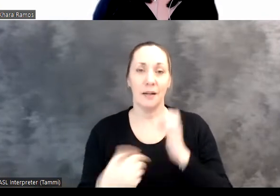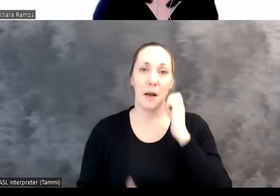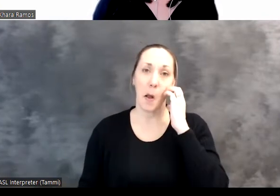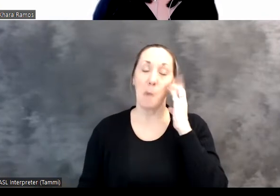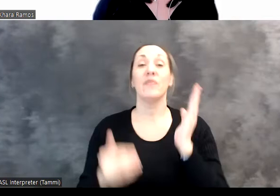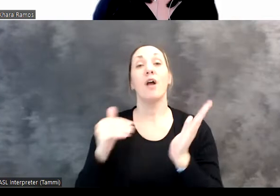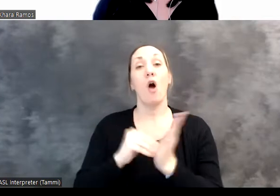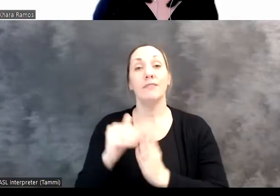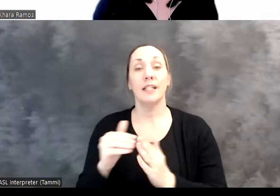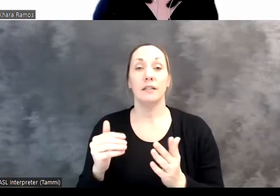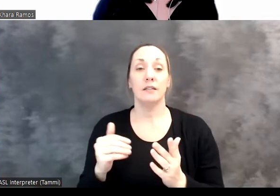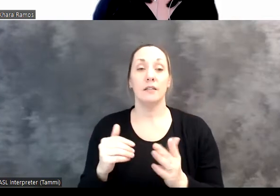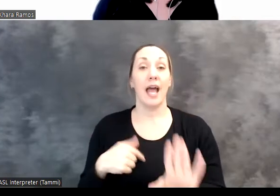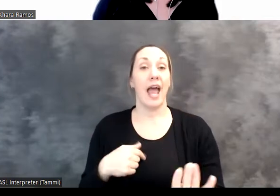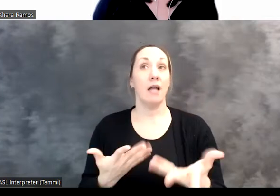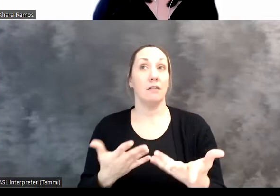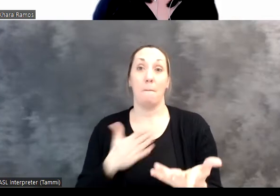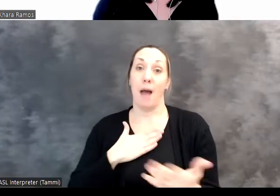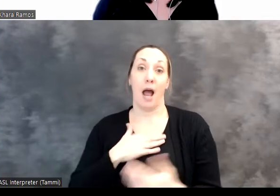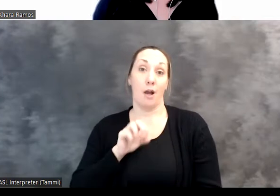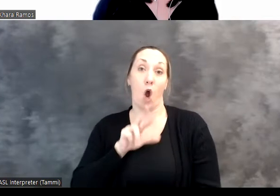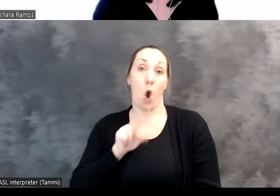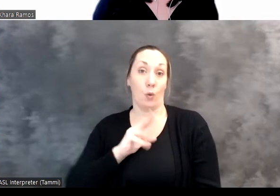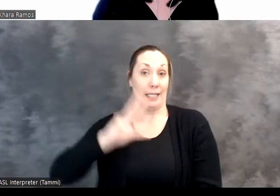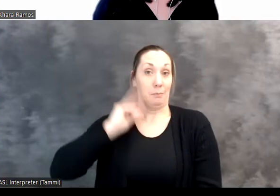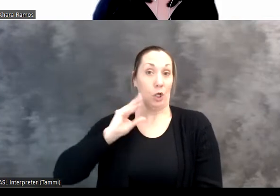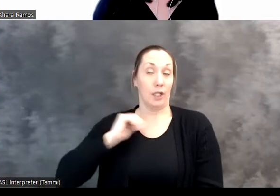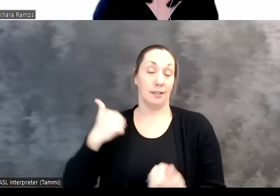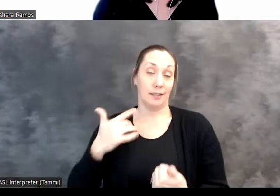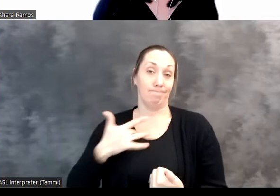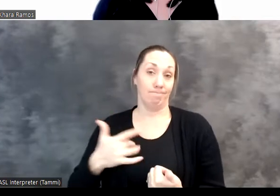which People with Disabilities are welcomed in to